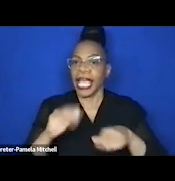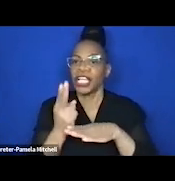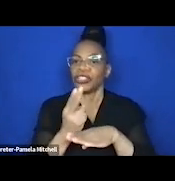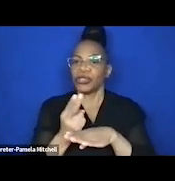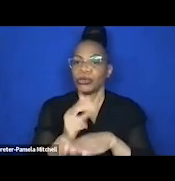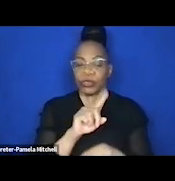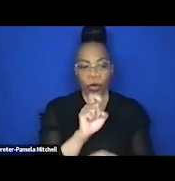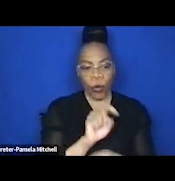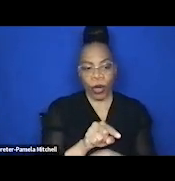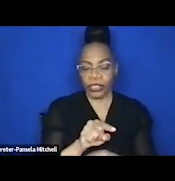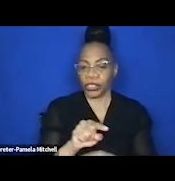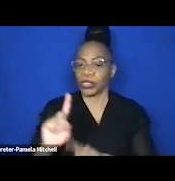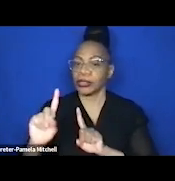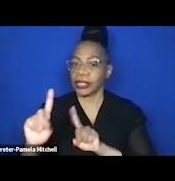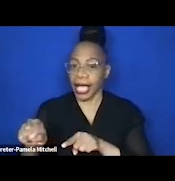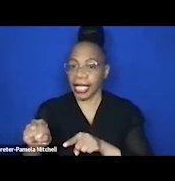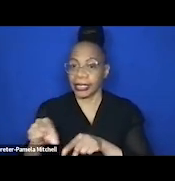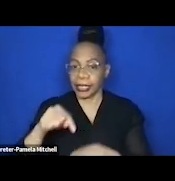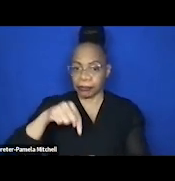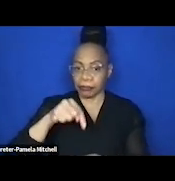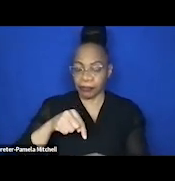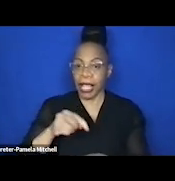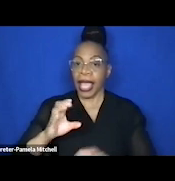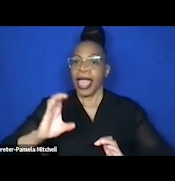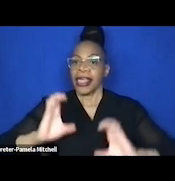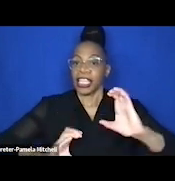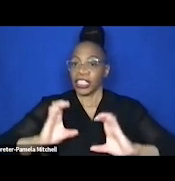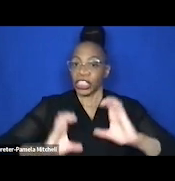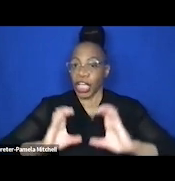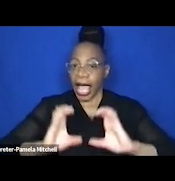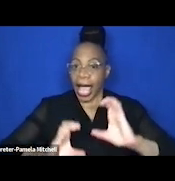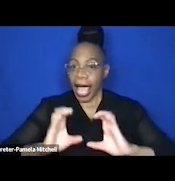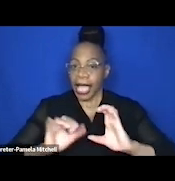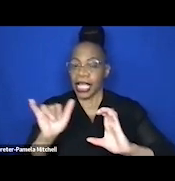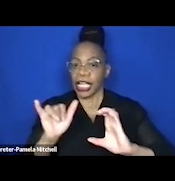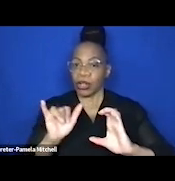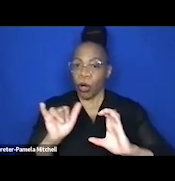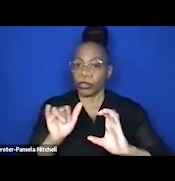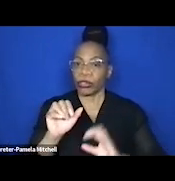and the chat feature is disabled. There will be an evaluation.